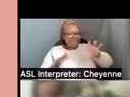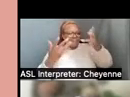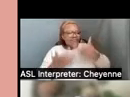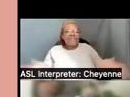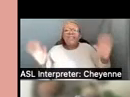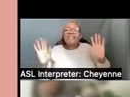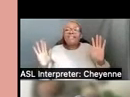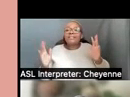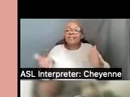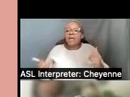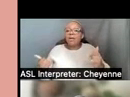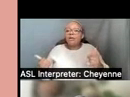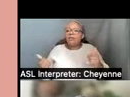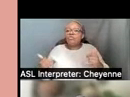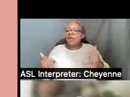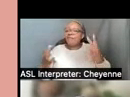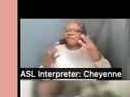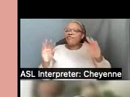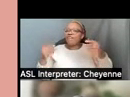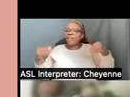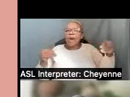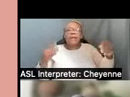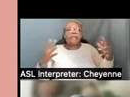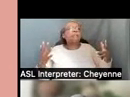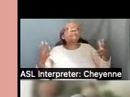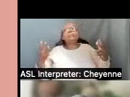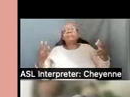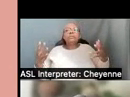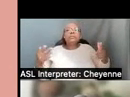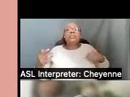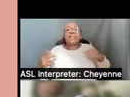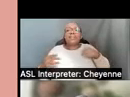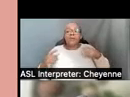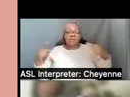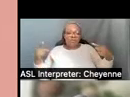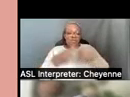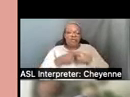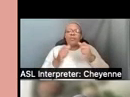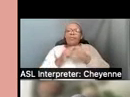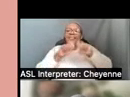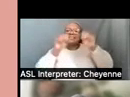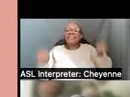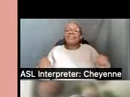And so, this is one of the glaring deficiencies of the system that it will take time. But just we're working on it.